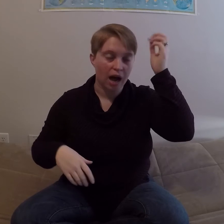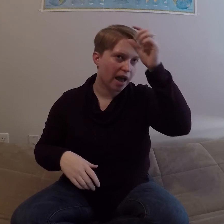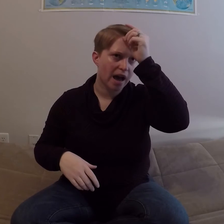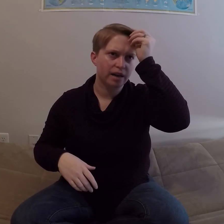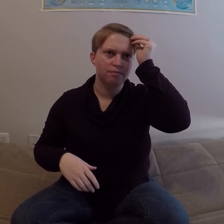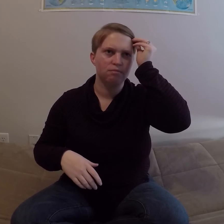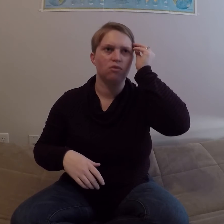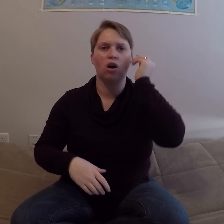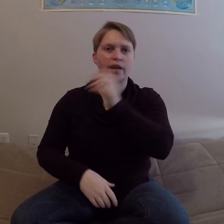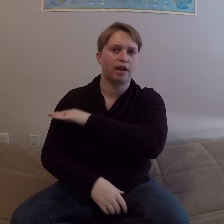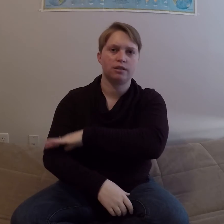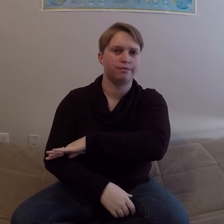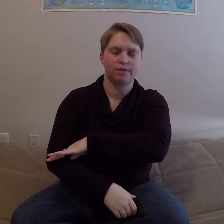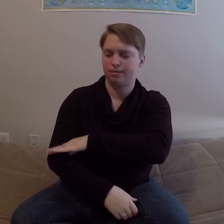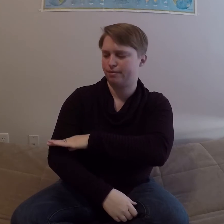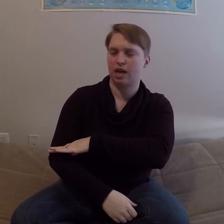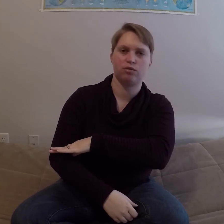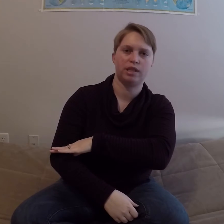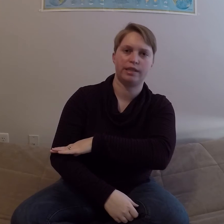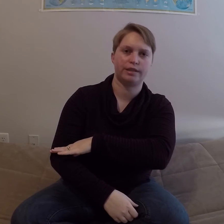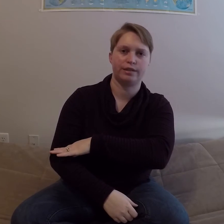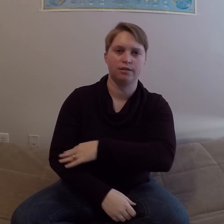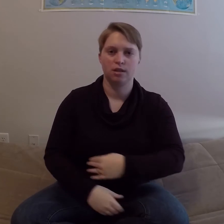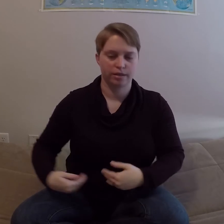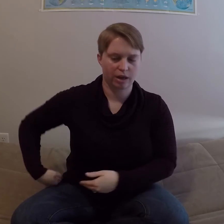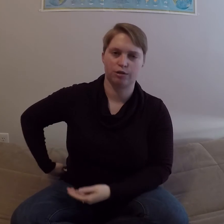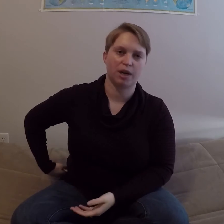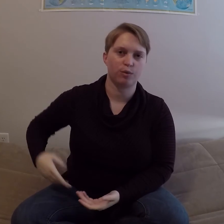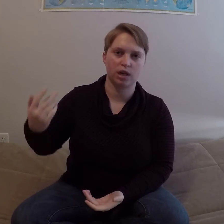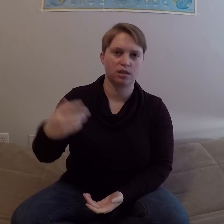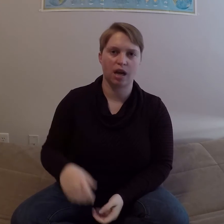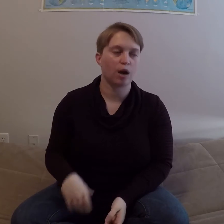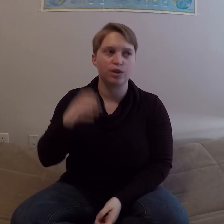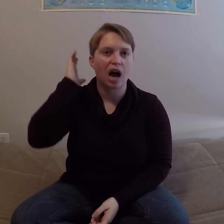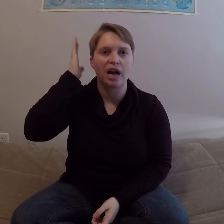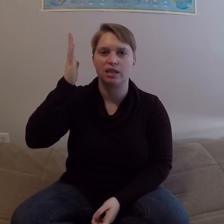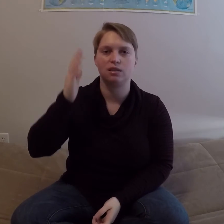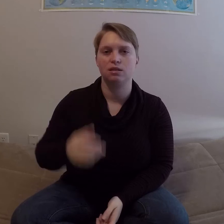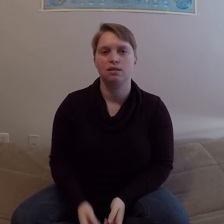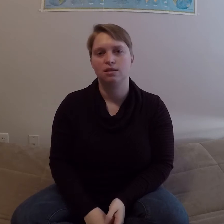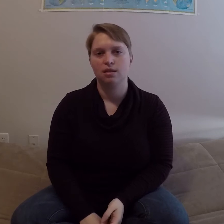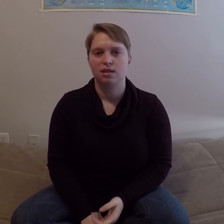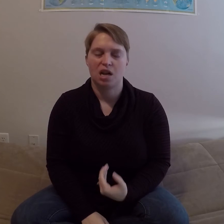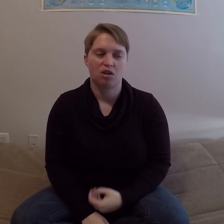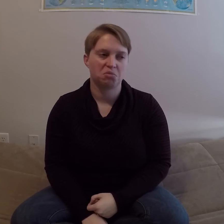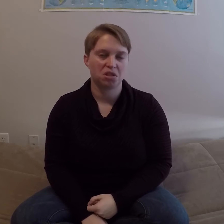I had long hair down to here, down to my waist, I would hide it. Now I’m